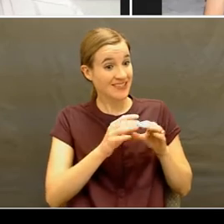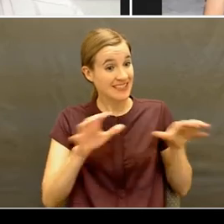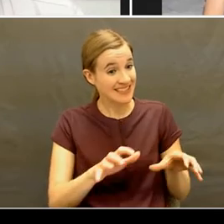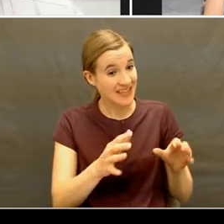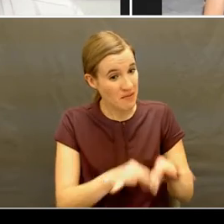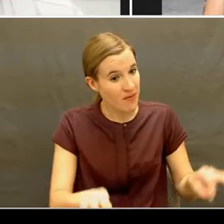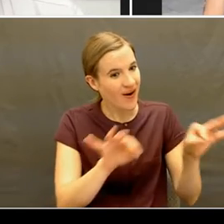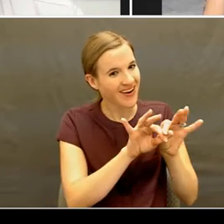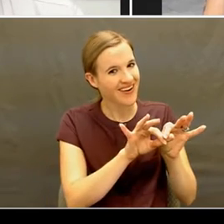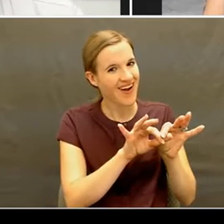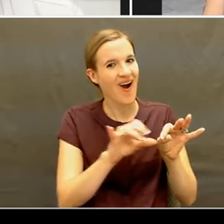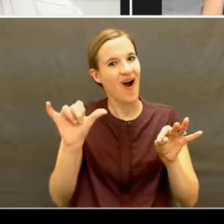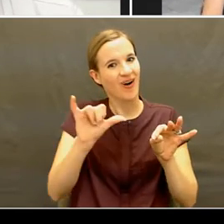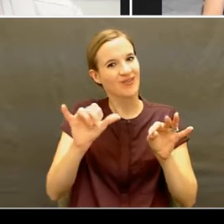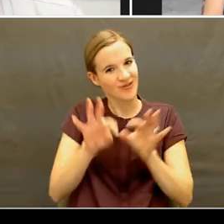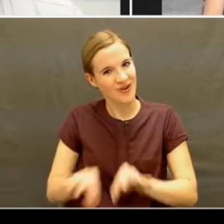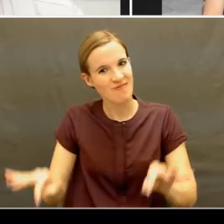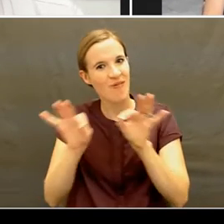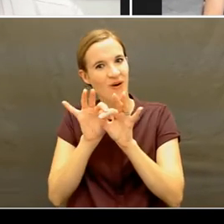not, not with-